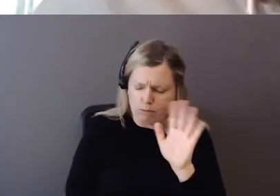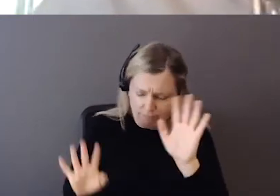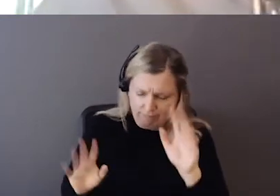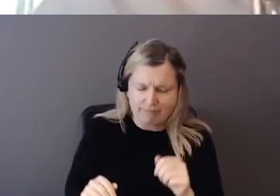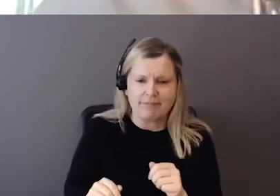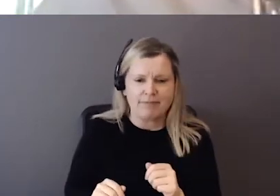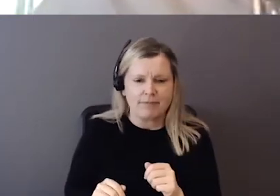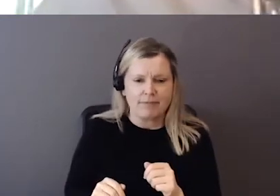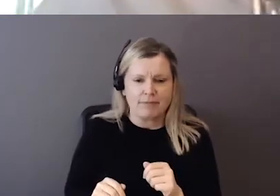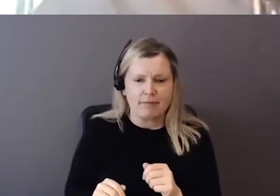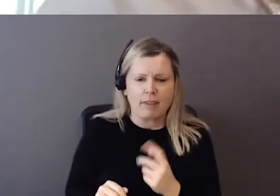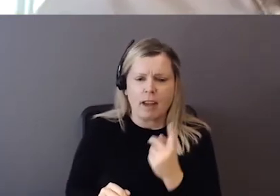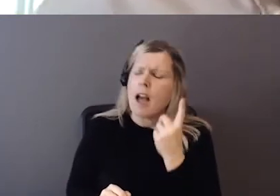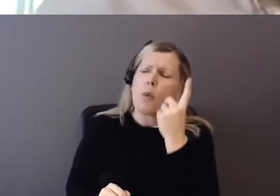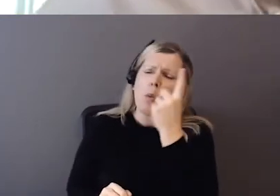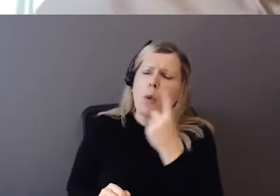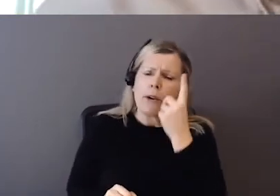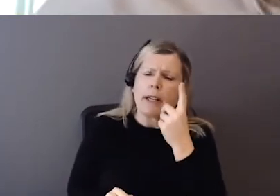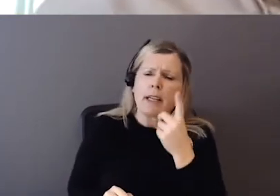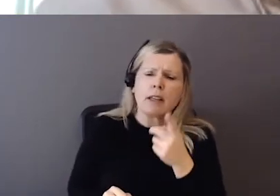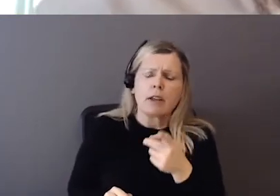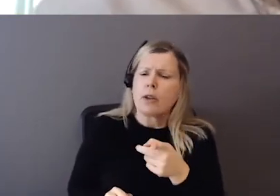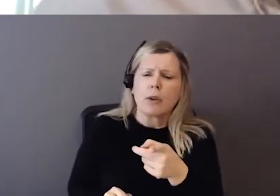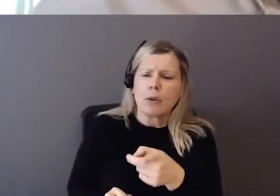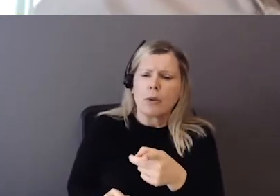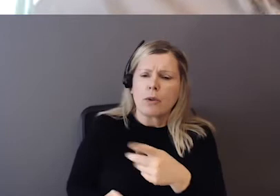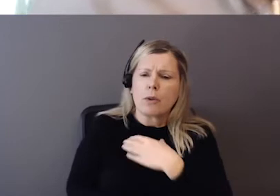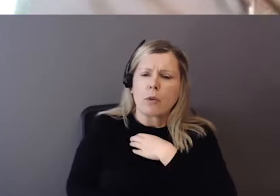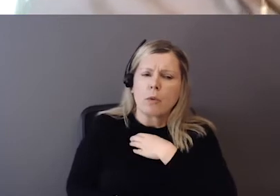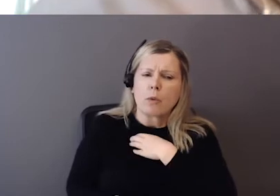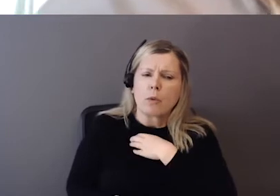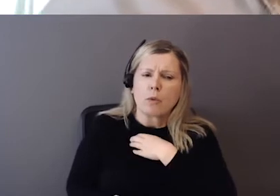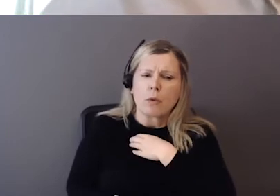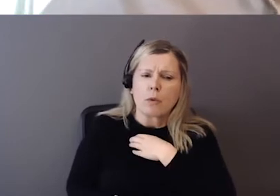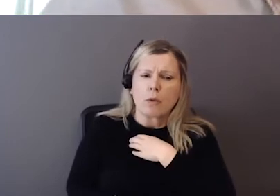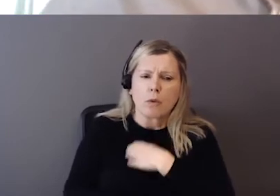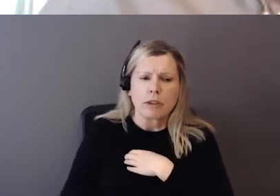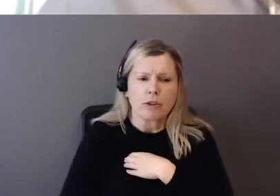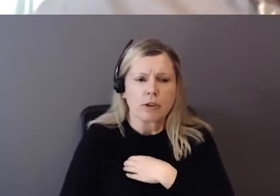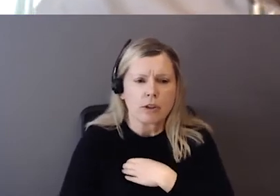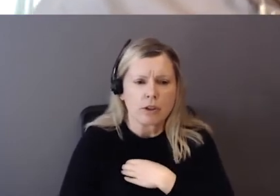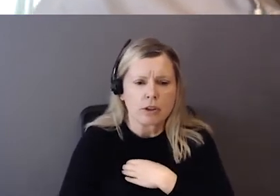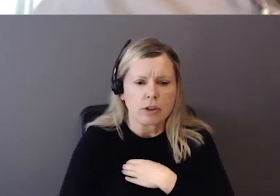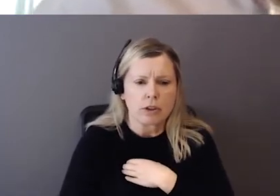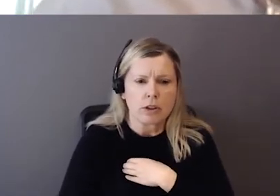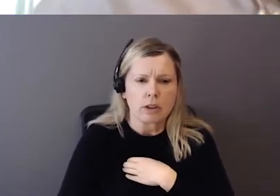I was just wondering how could it be done differently or better from your perspective?